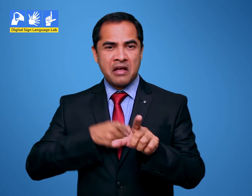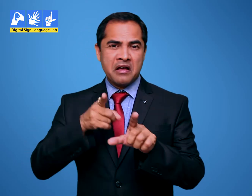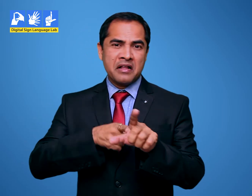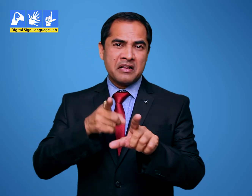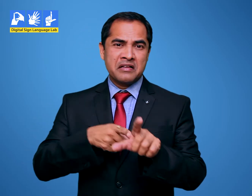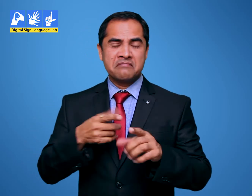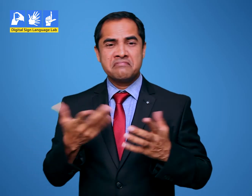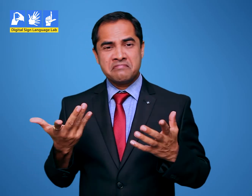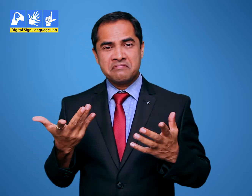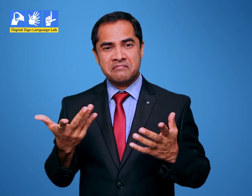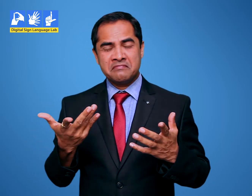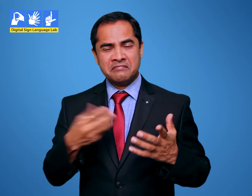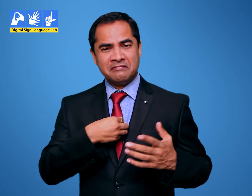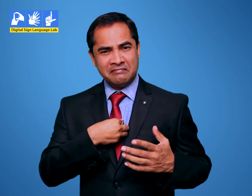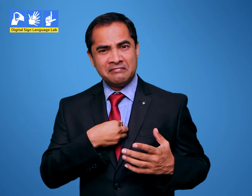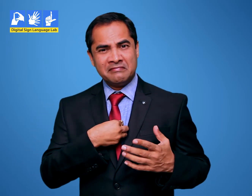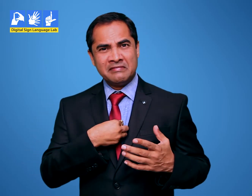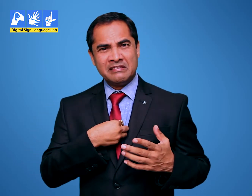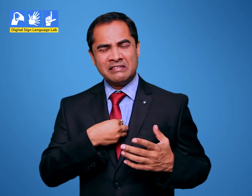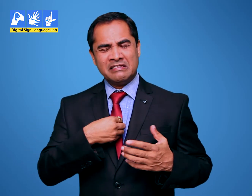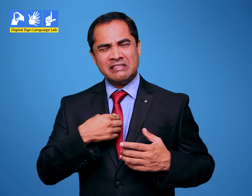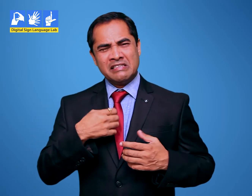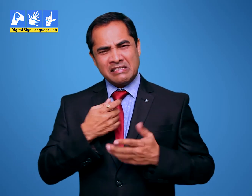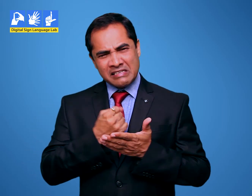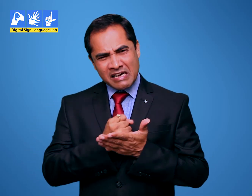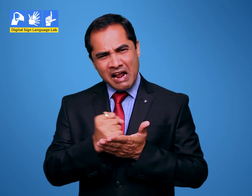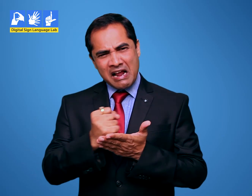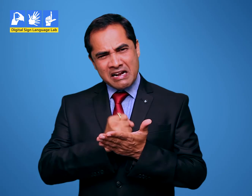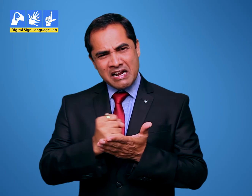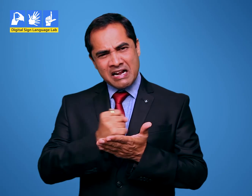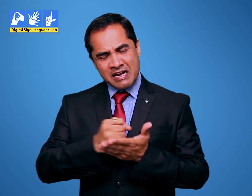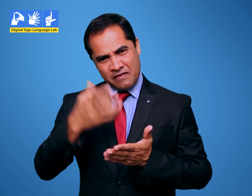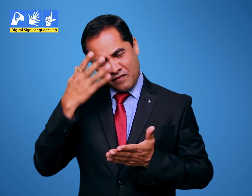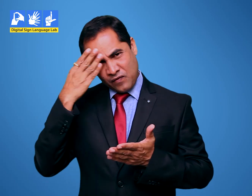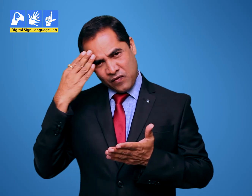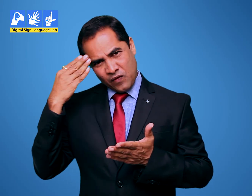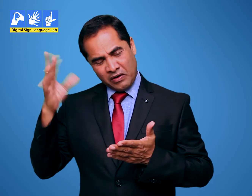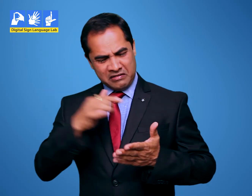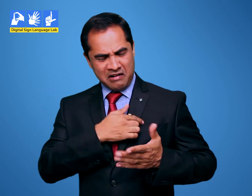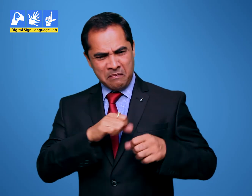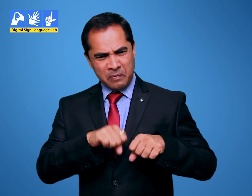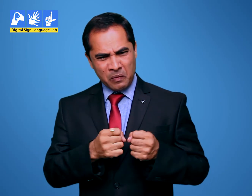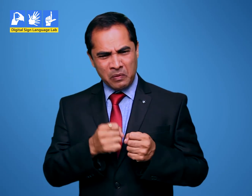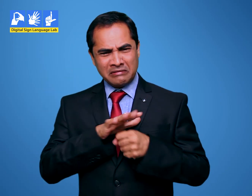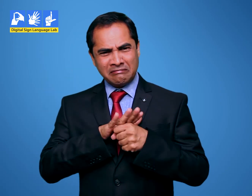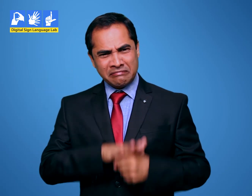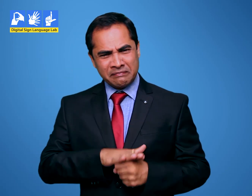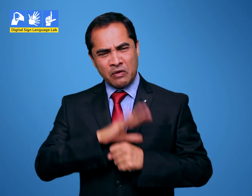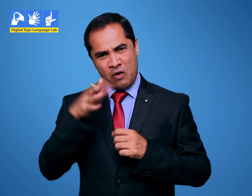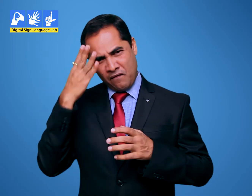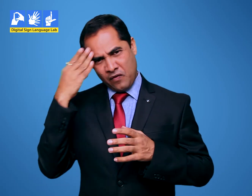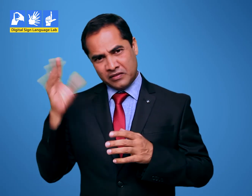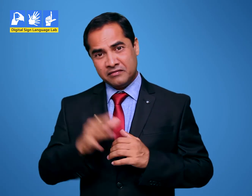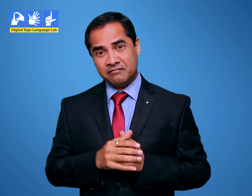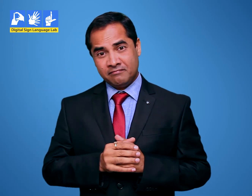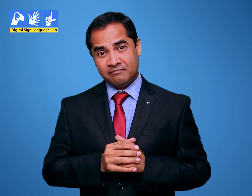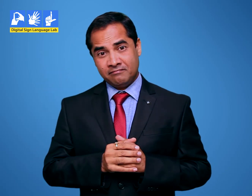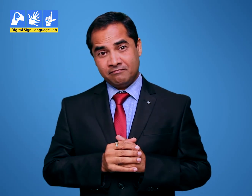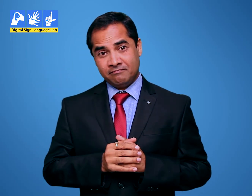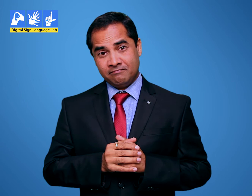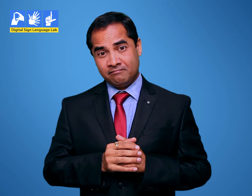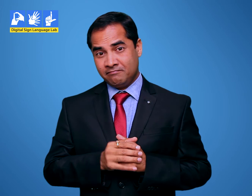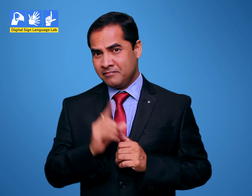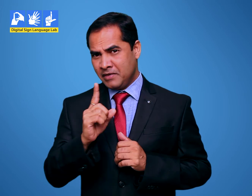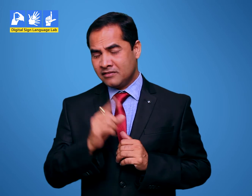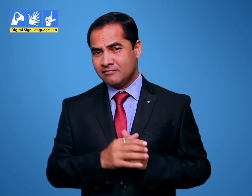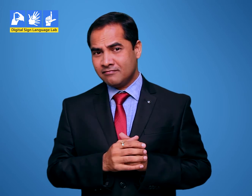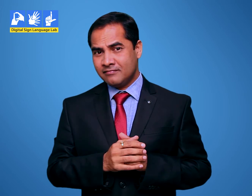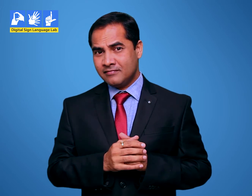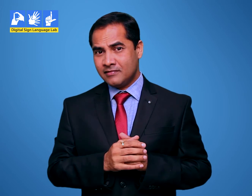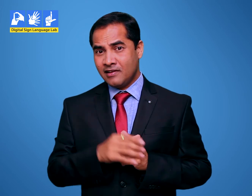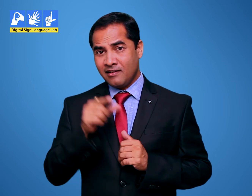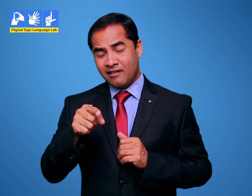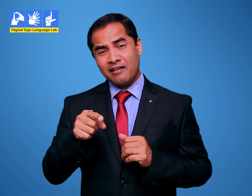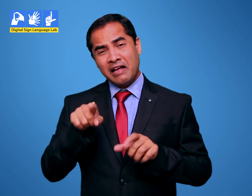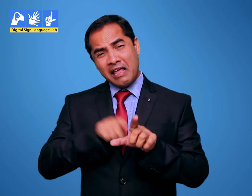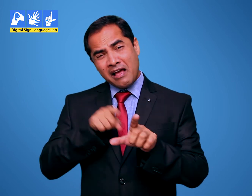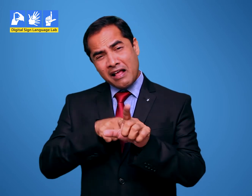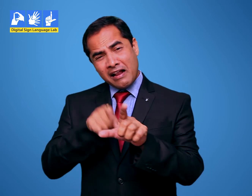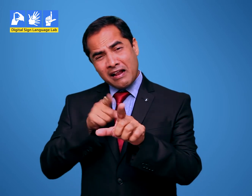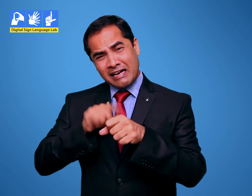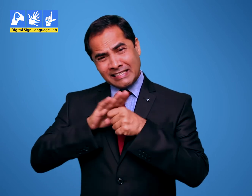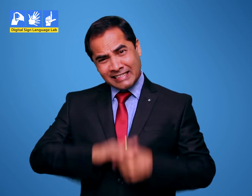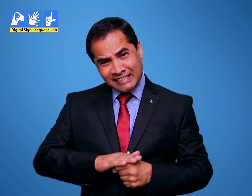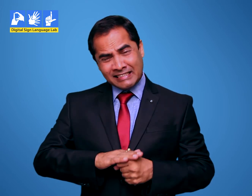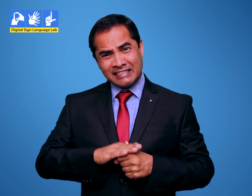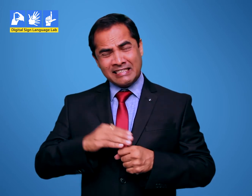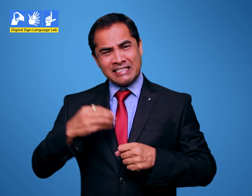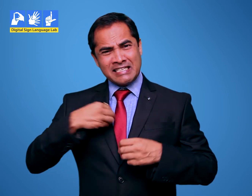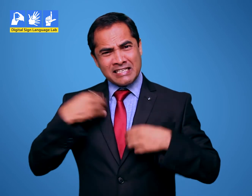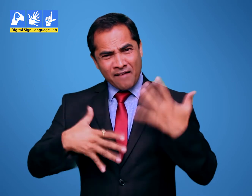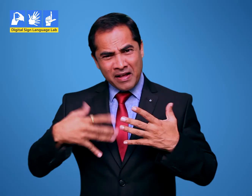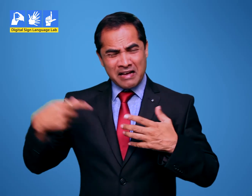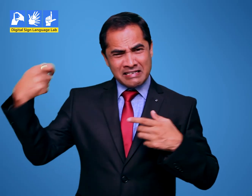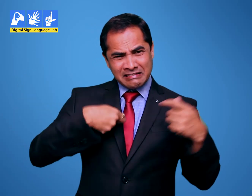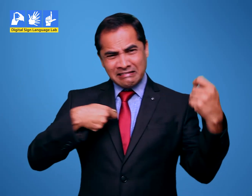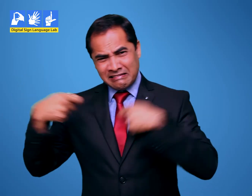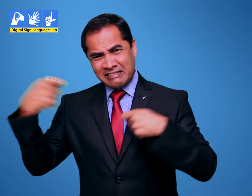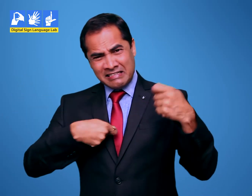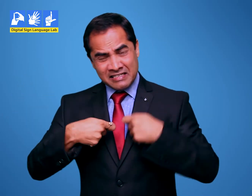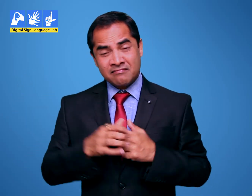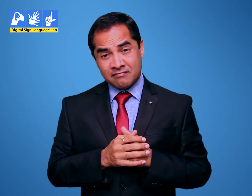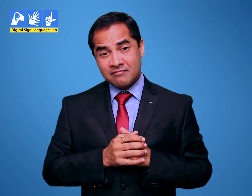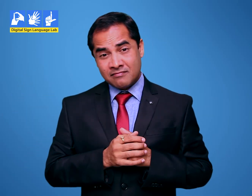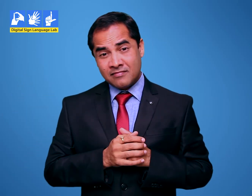But the decades of oppression and brutality had another unintended effect